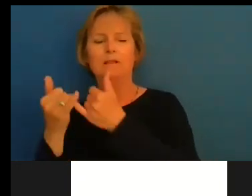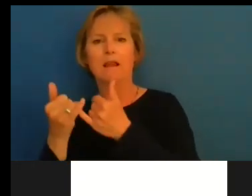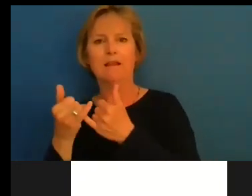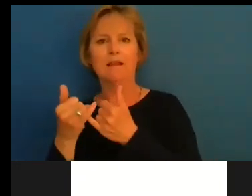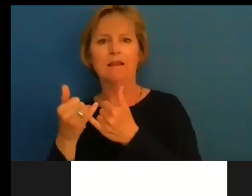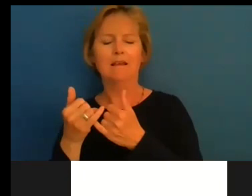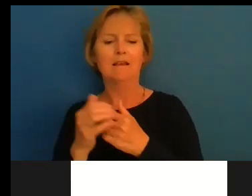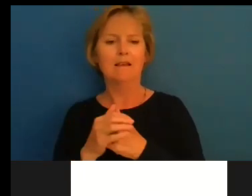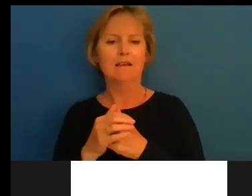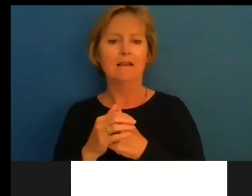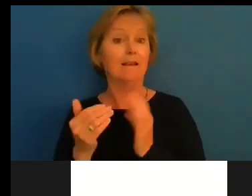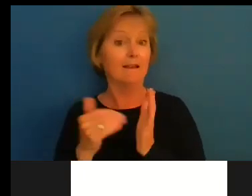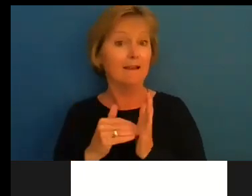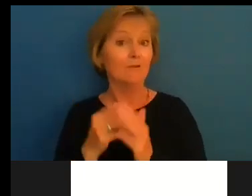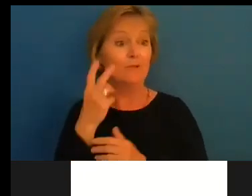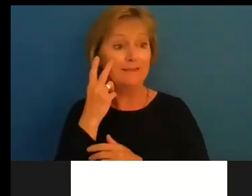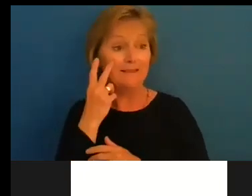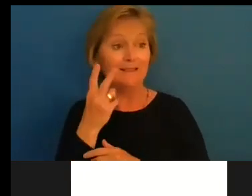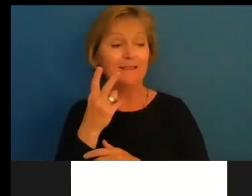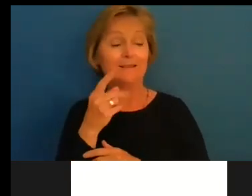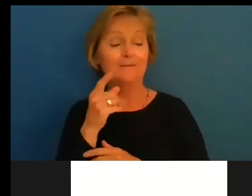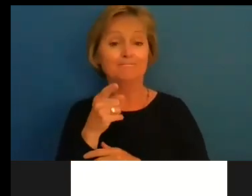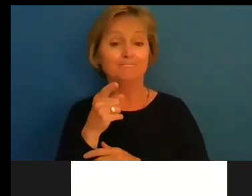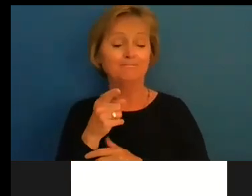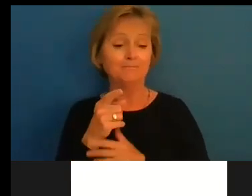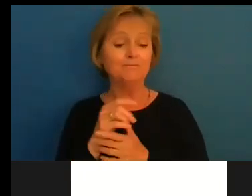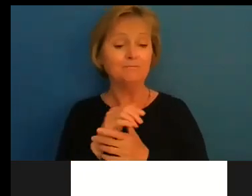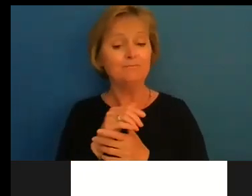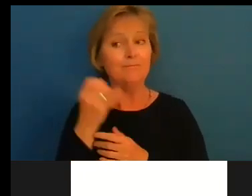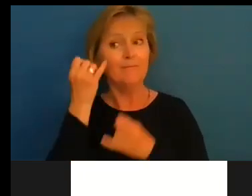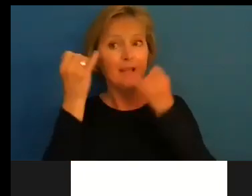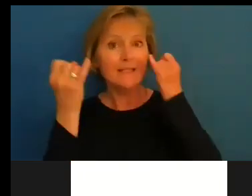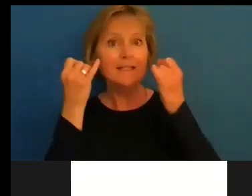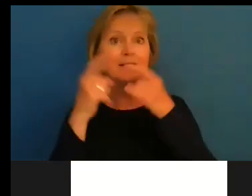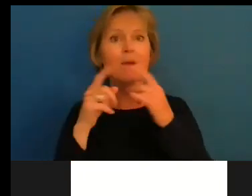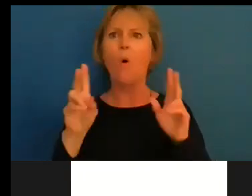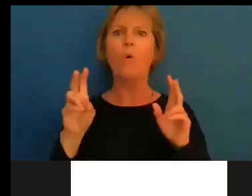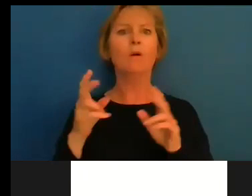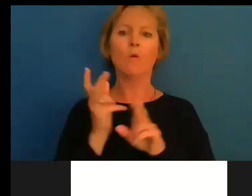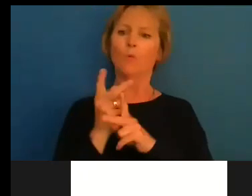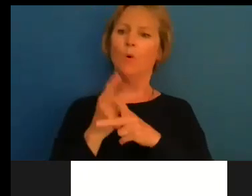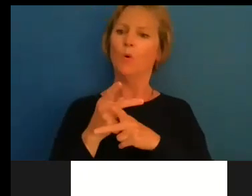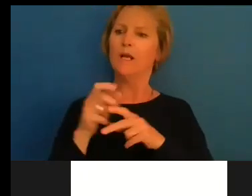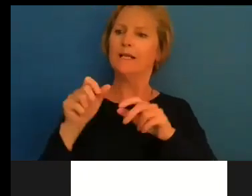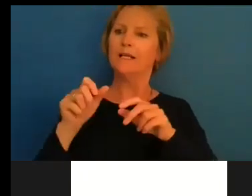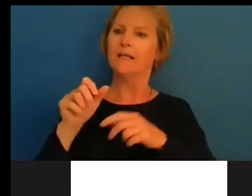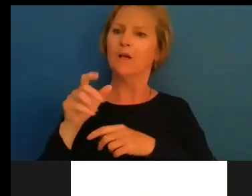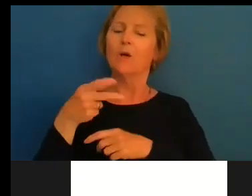And you see ideas about productivity come into play when thinking about ageism